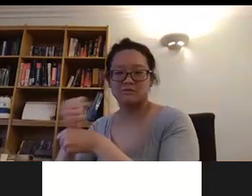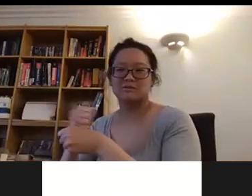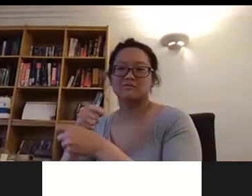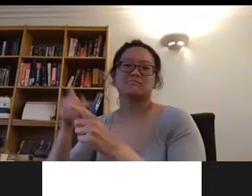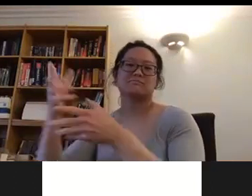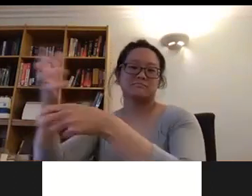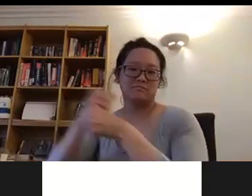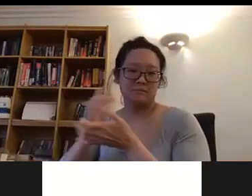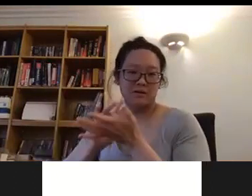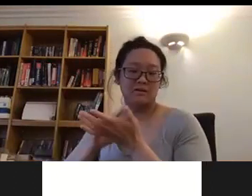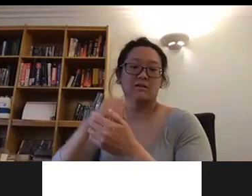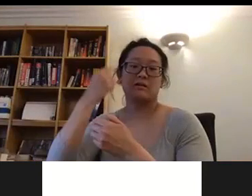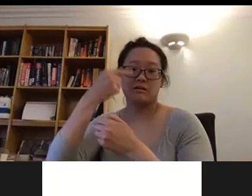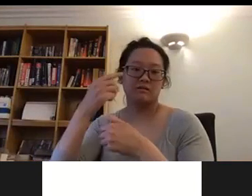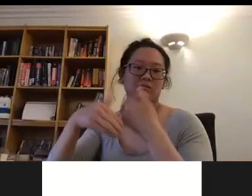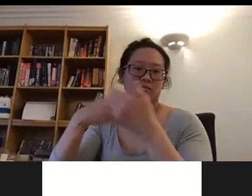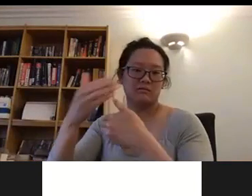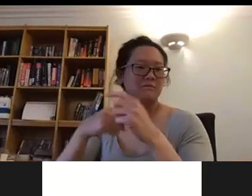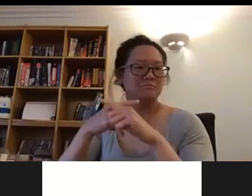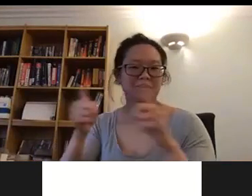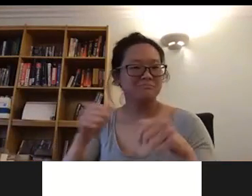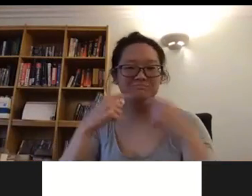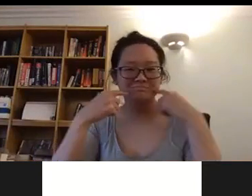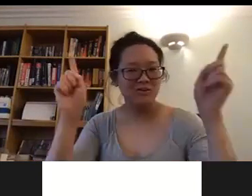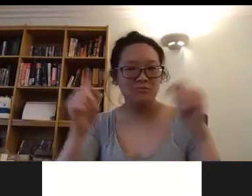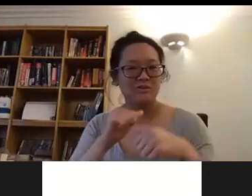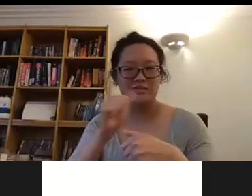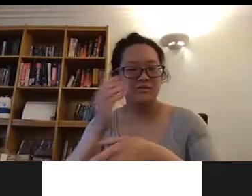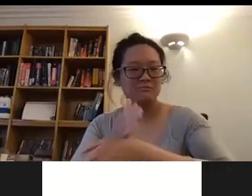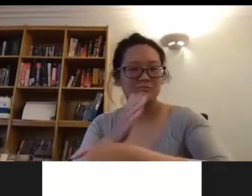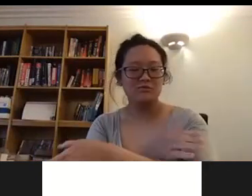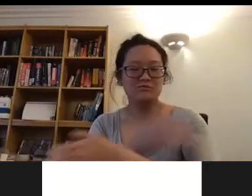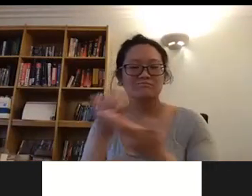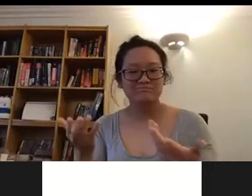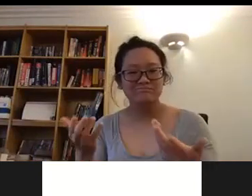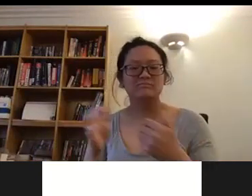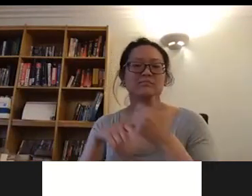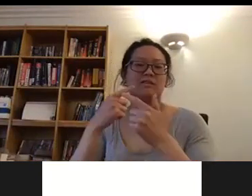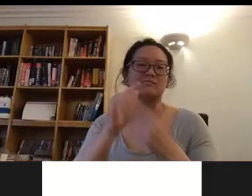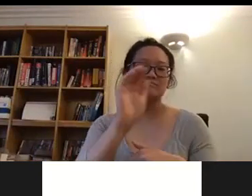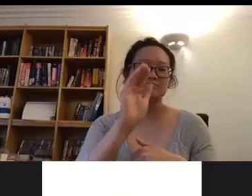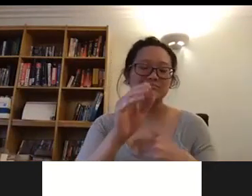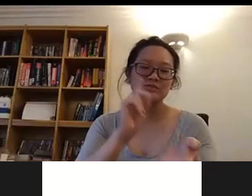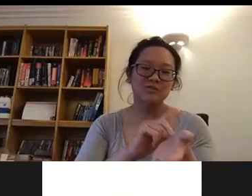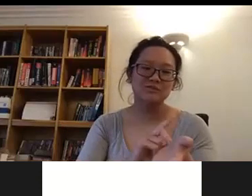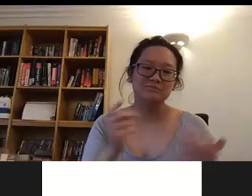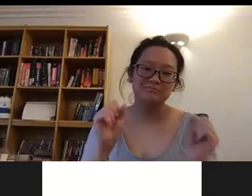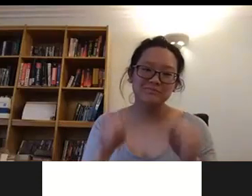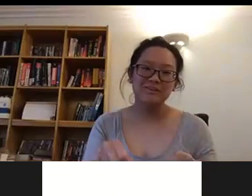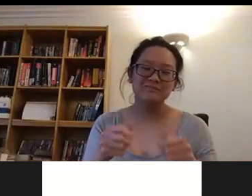it to the pharmacy. But, you know, it really wasn't successful. It wasn't any kind of improvement.